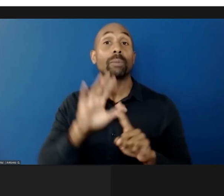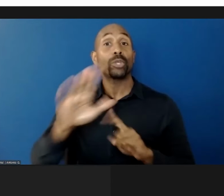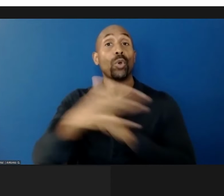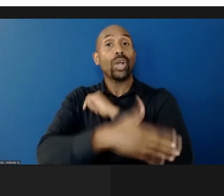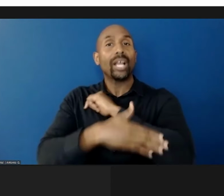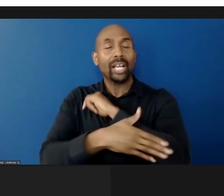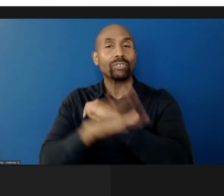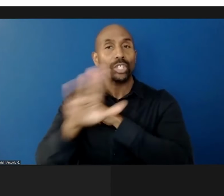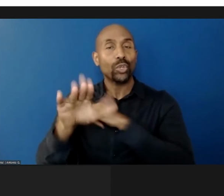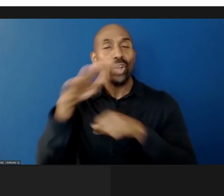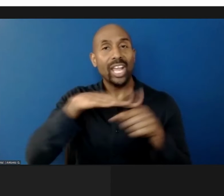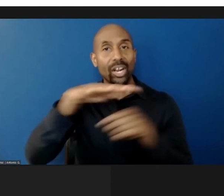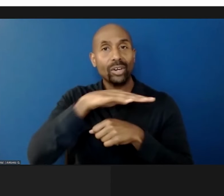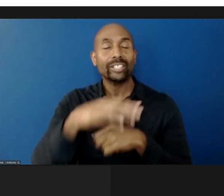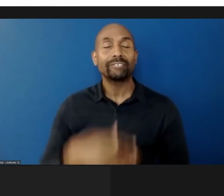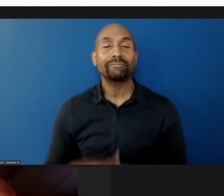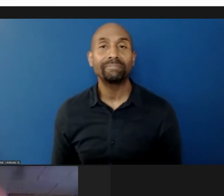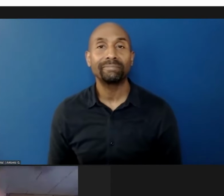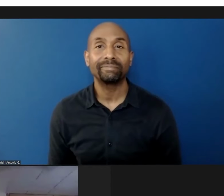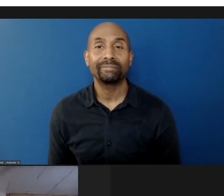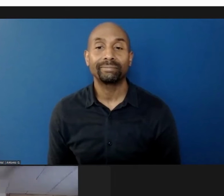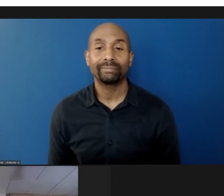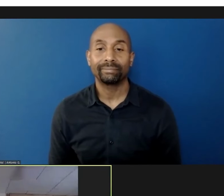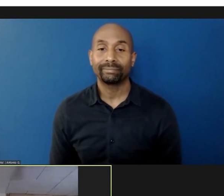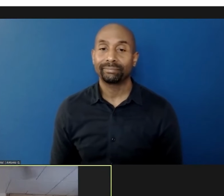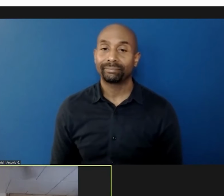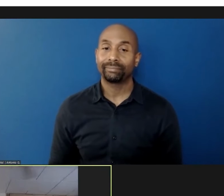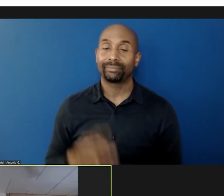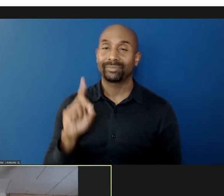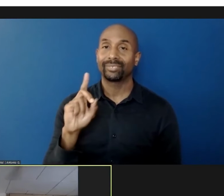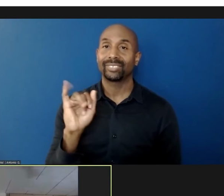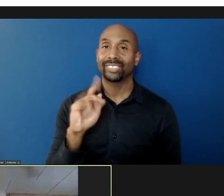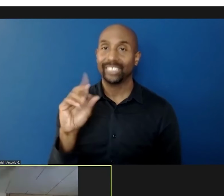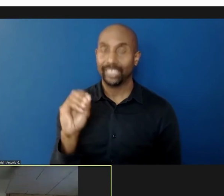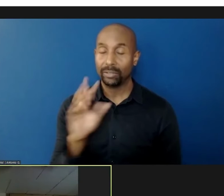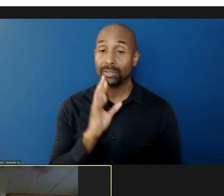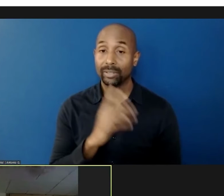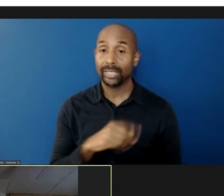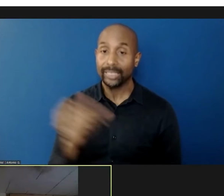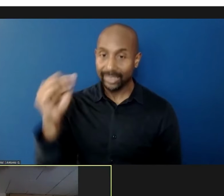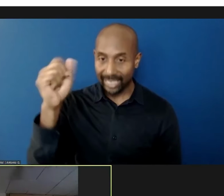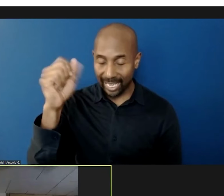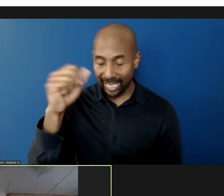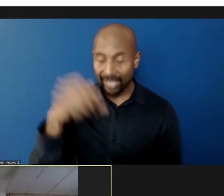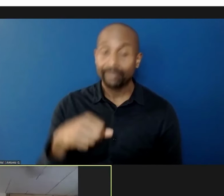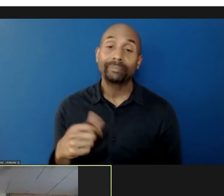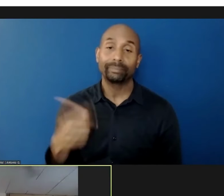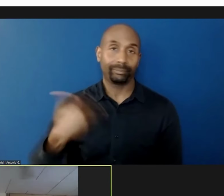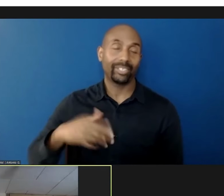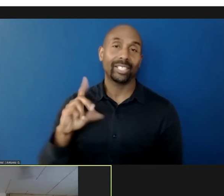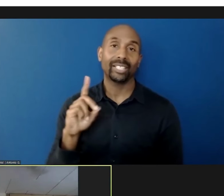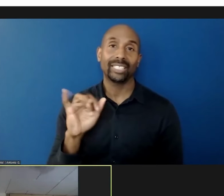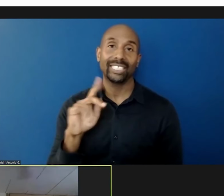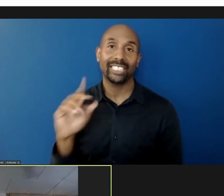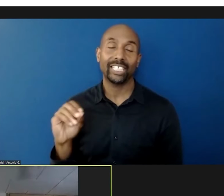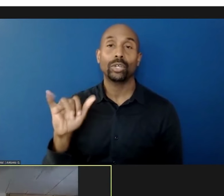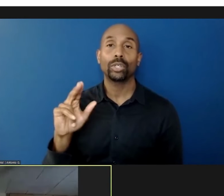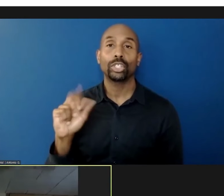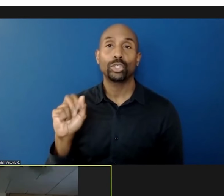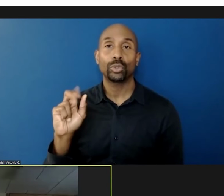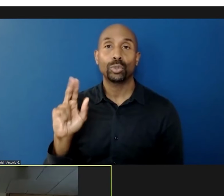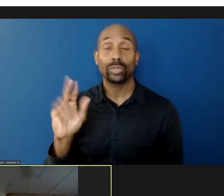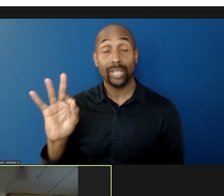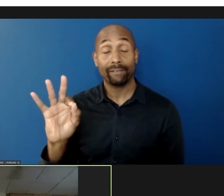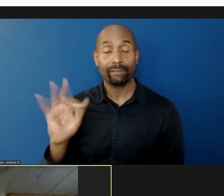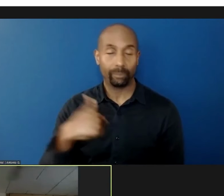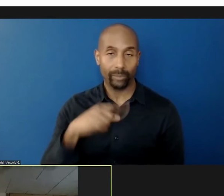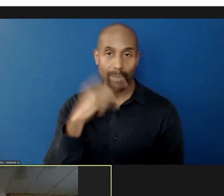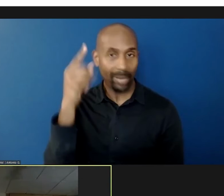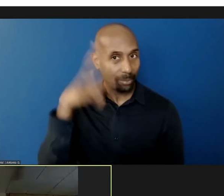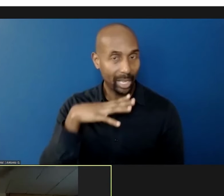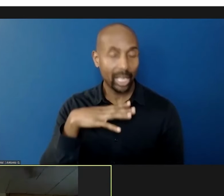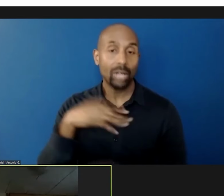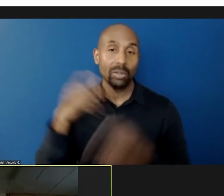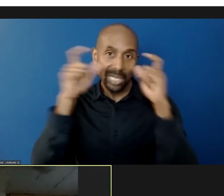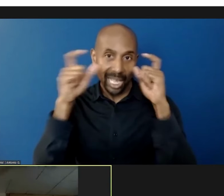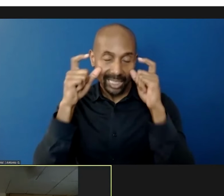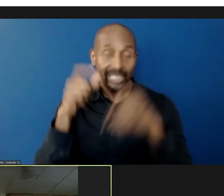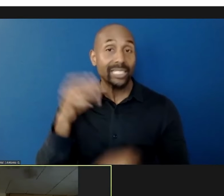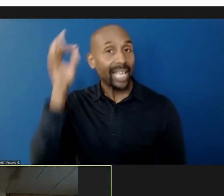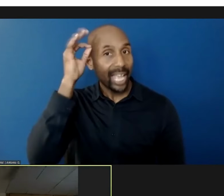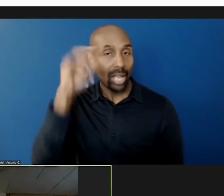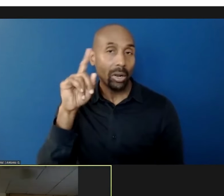I'm Dikko Yusuf, Black male wearing a pair of glasses, got black hair,